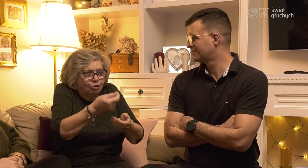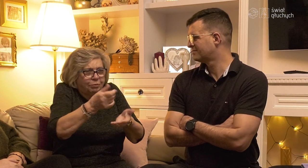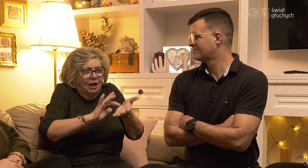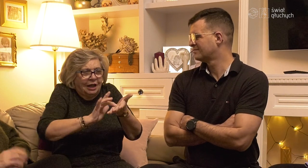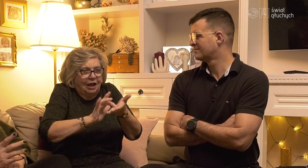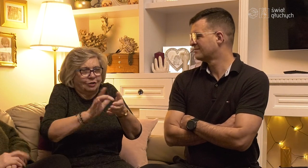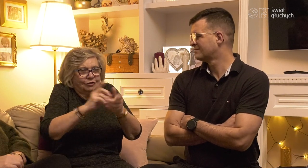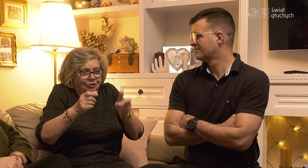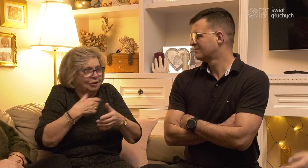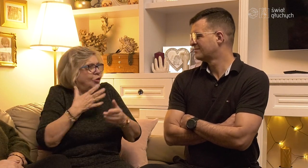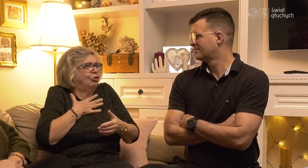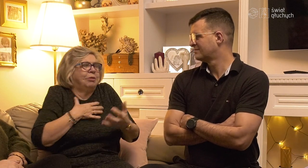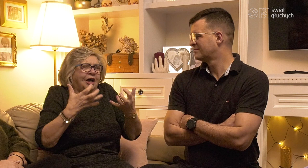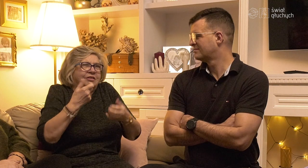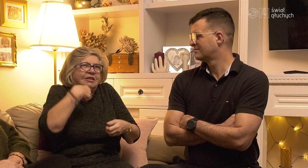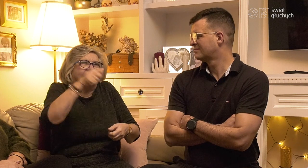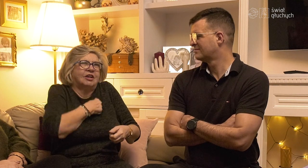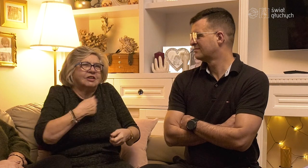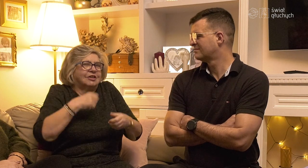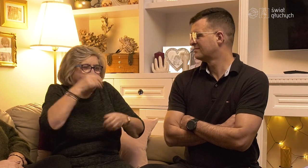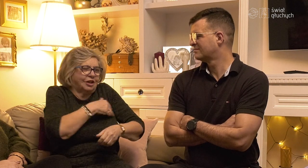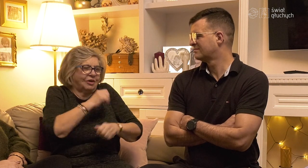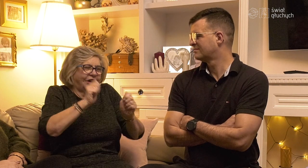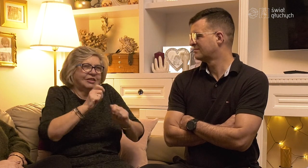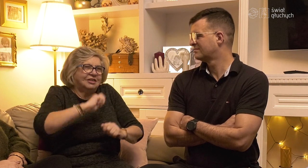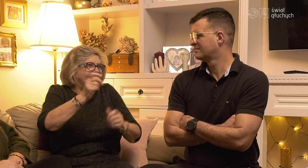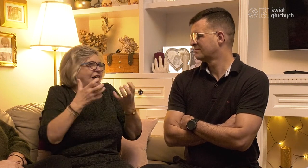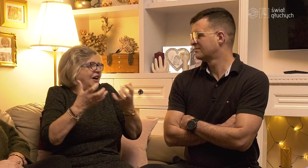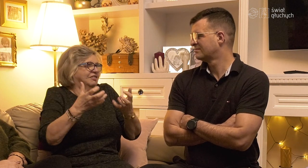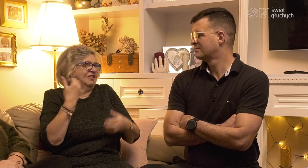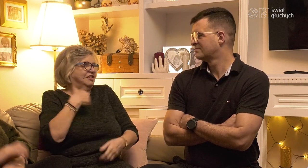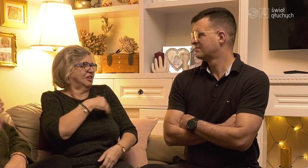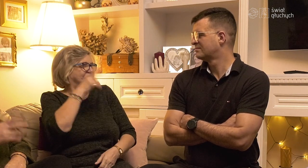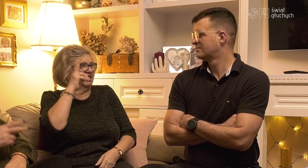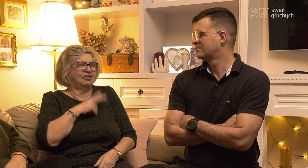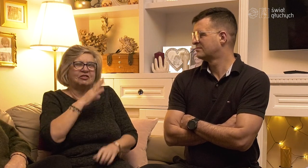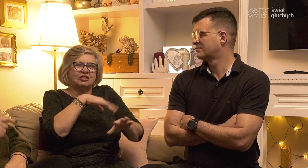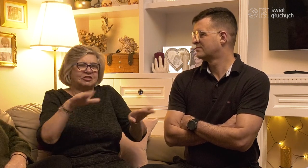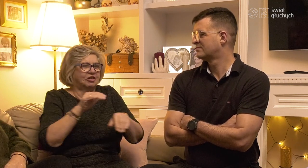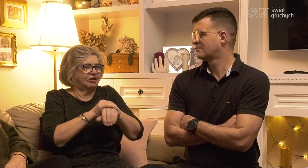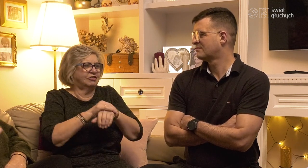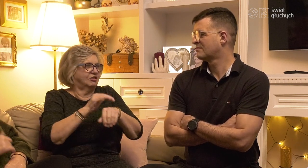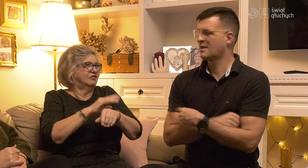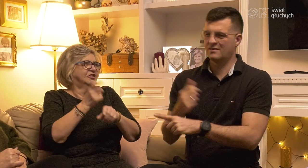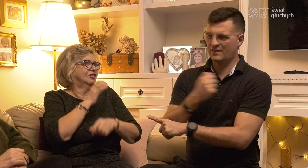But I wanted to have everything ready, bought new crayons and was already looking forward to going to Warsaw. I had a lot of friends there.